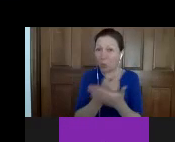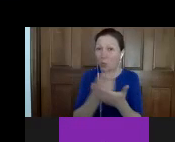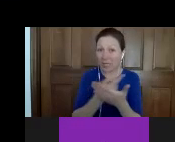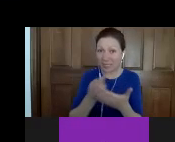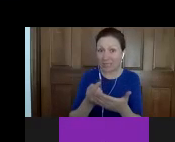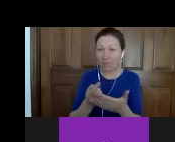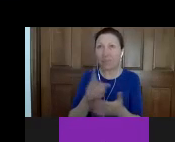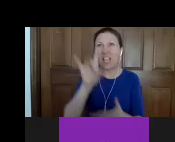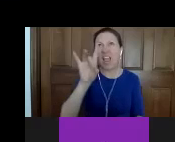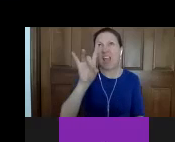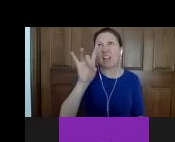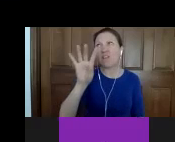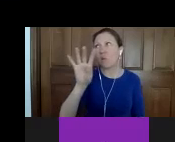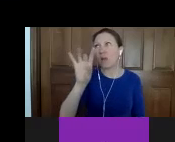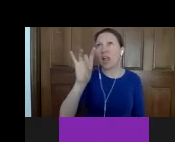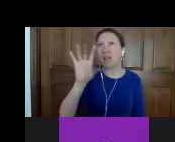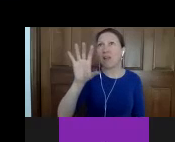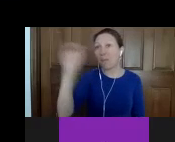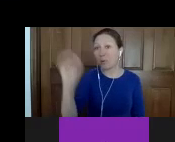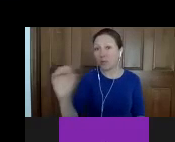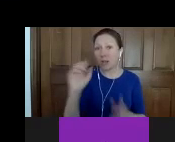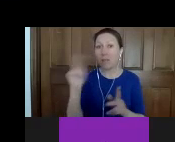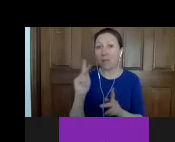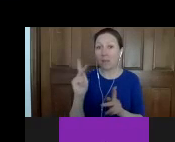take this course go on to get a career that they want. So we really recommend if you're